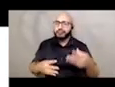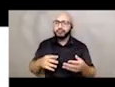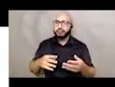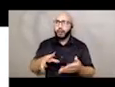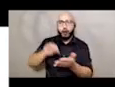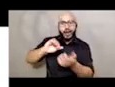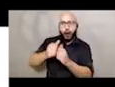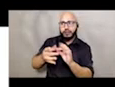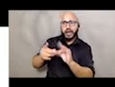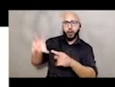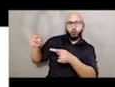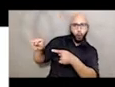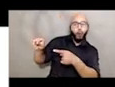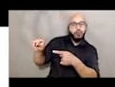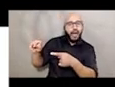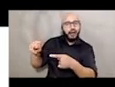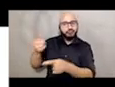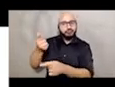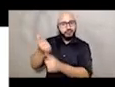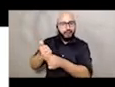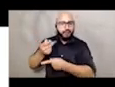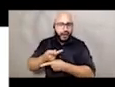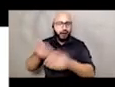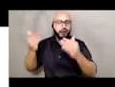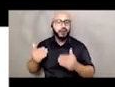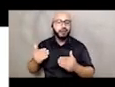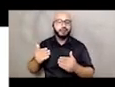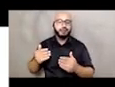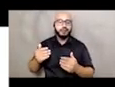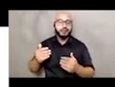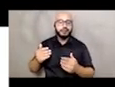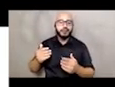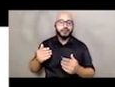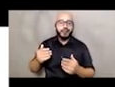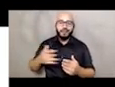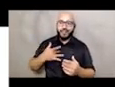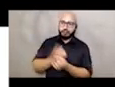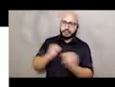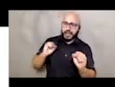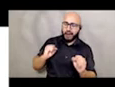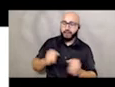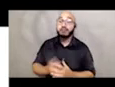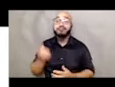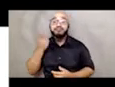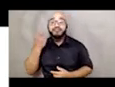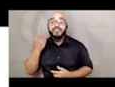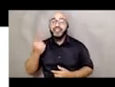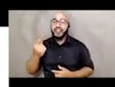and it's also a way to feel safe and secured. So by establishing healthy boundaries, you are able to honor your needs